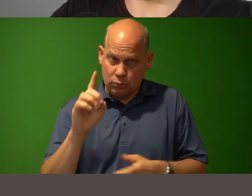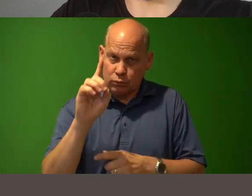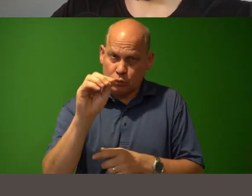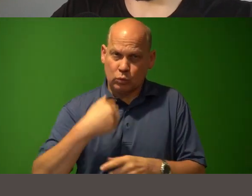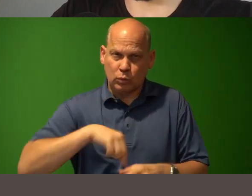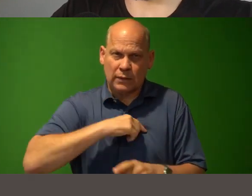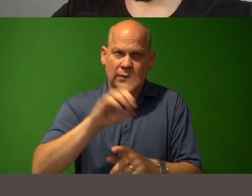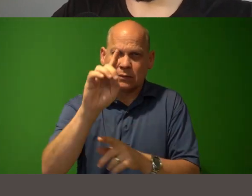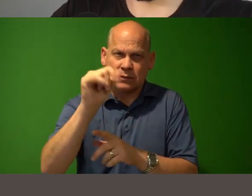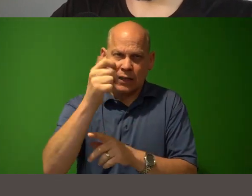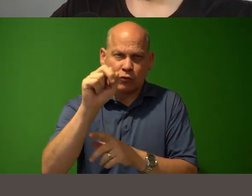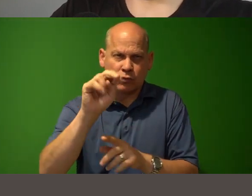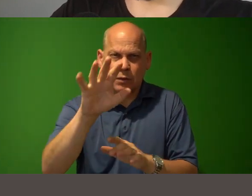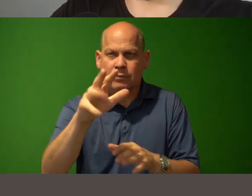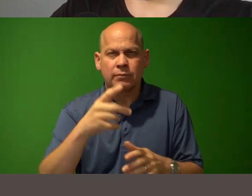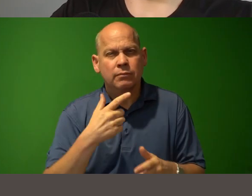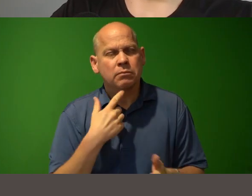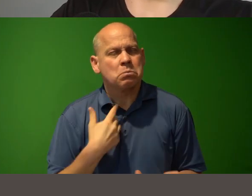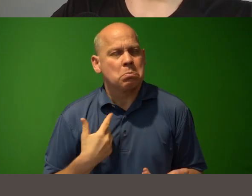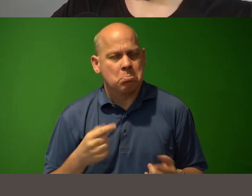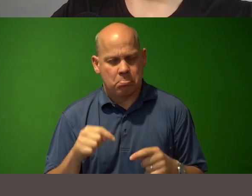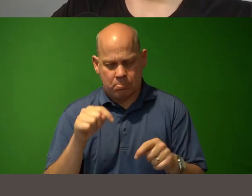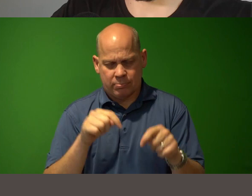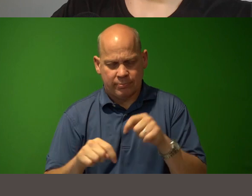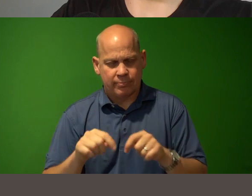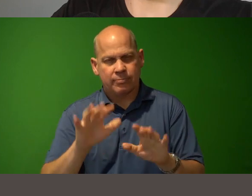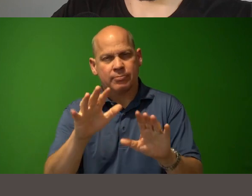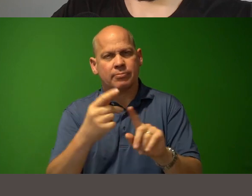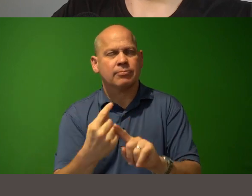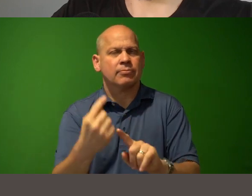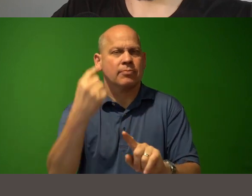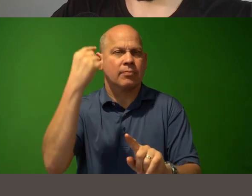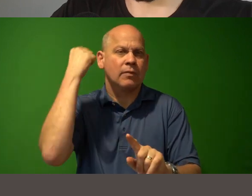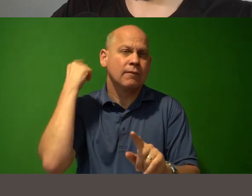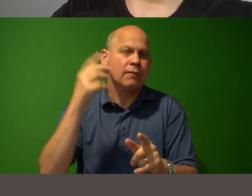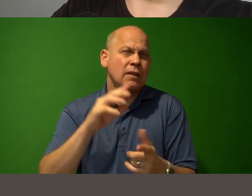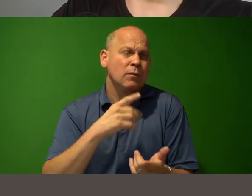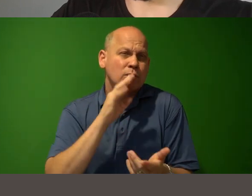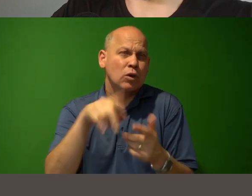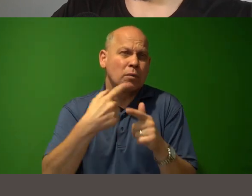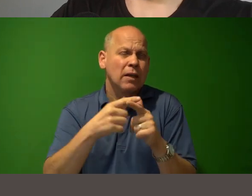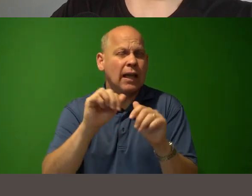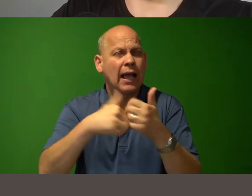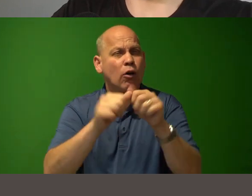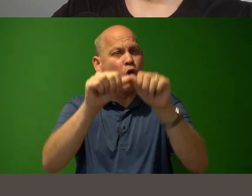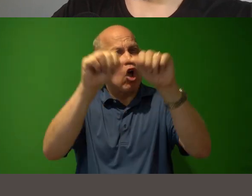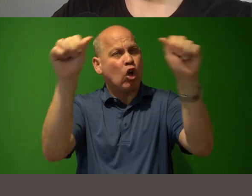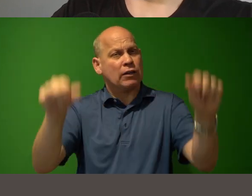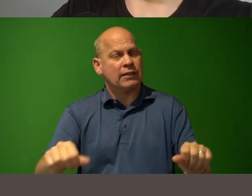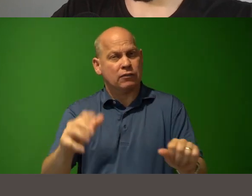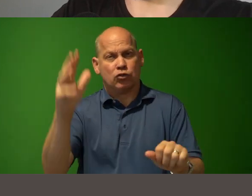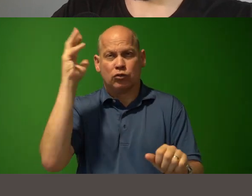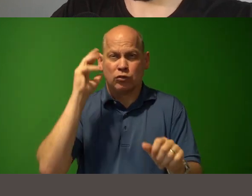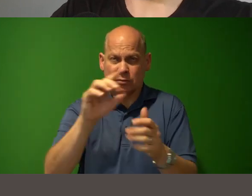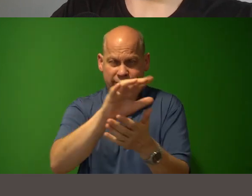Well, let's take a step back into the past and talk about how architects used to diagram ancient Greek temples.